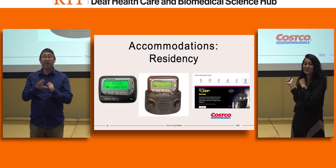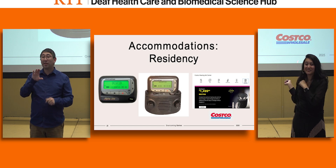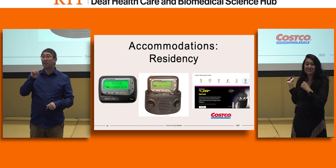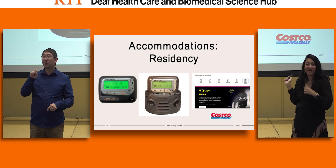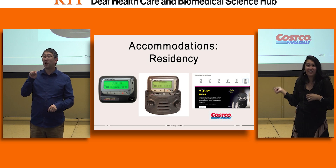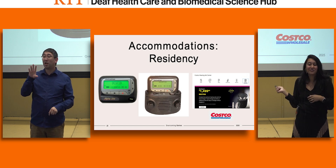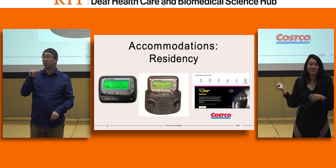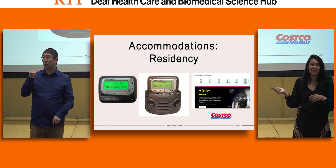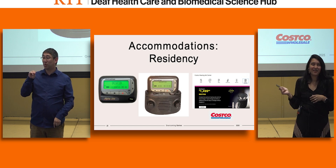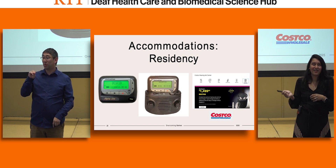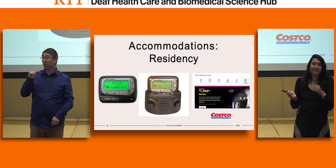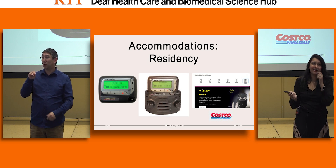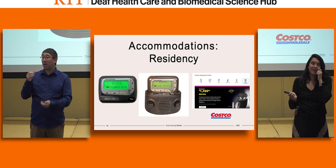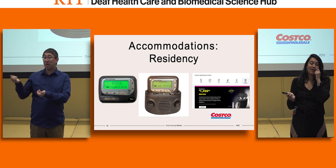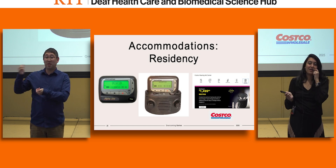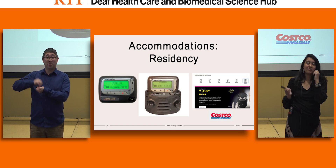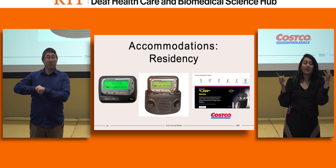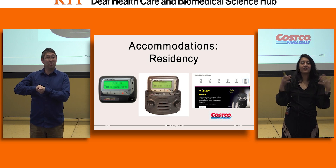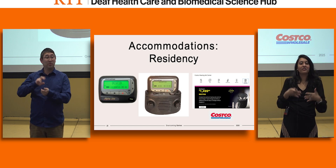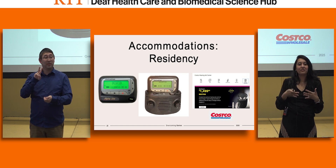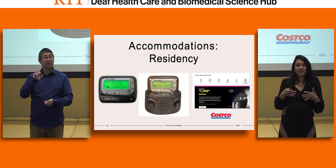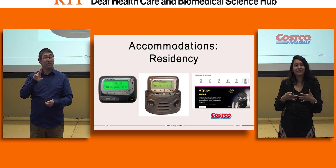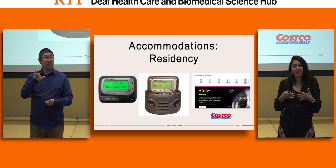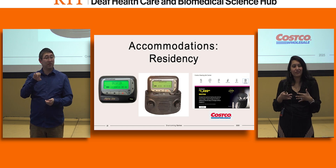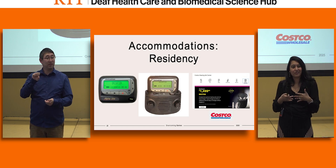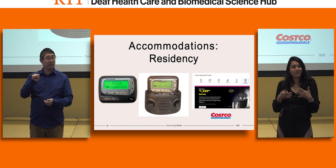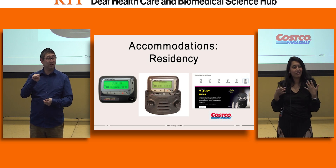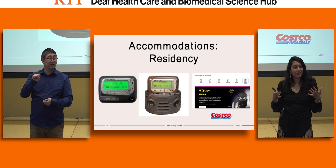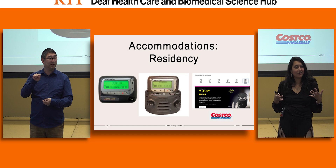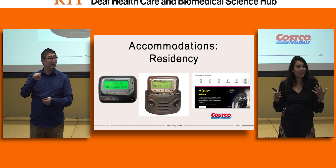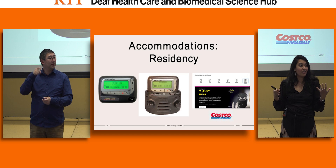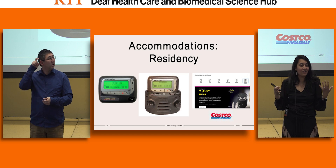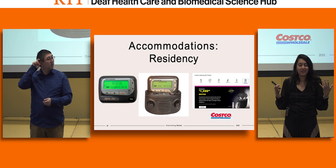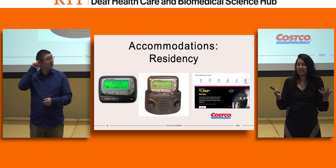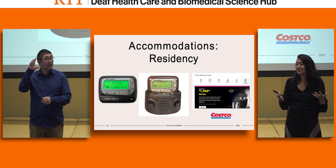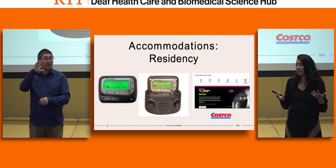was Costco had partnered with various hearing aid companies,